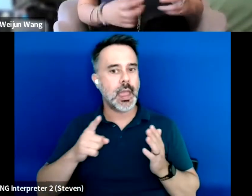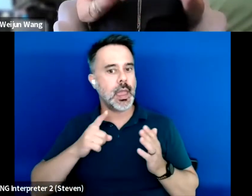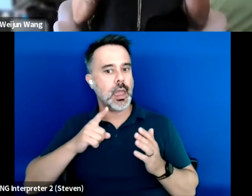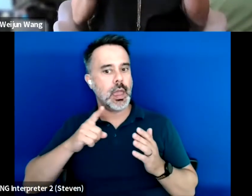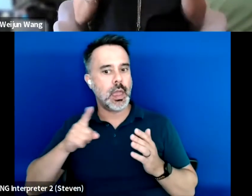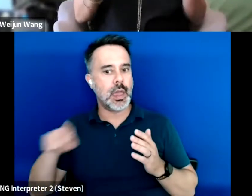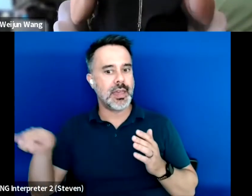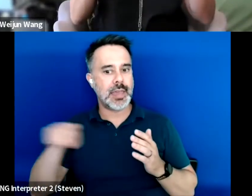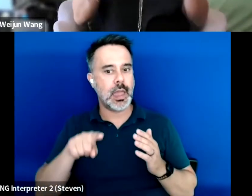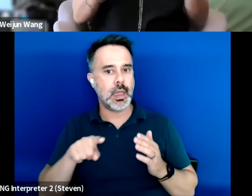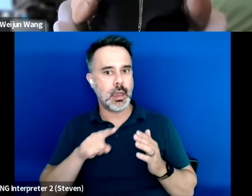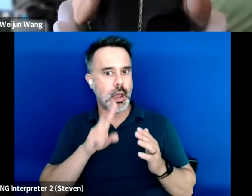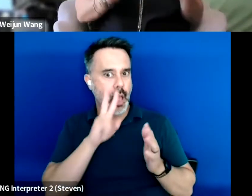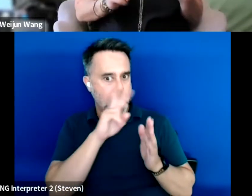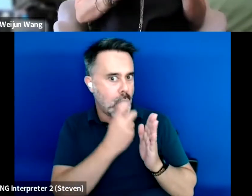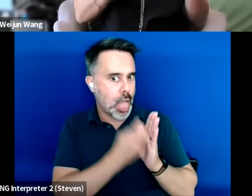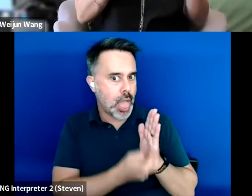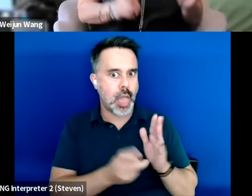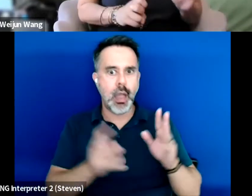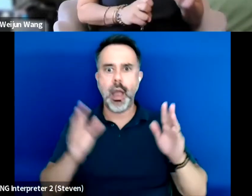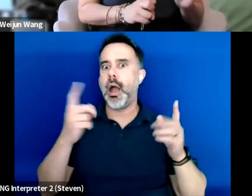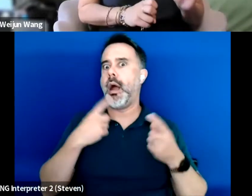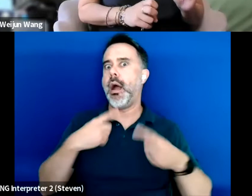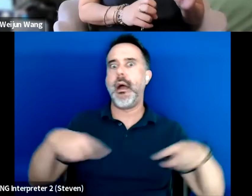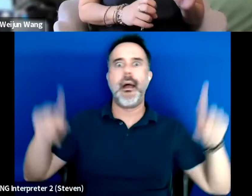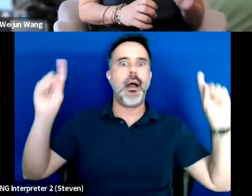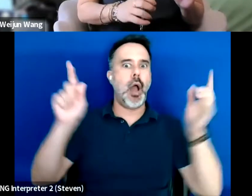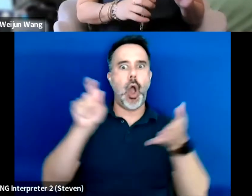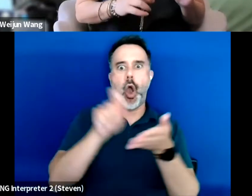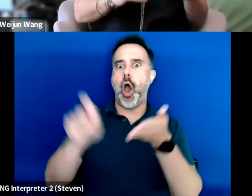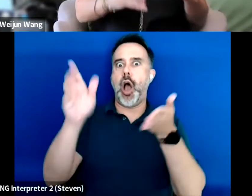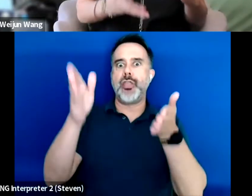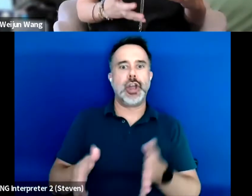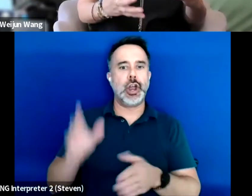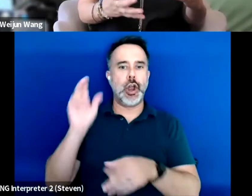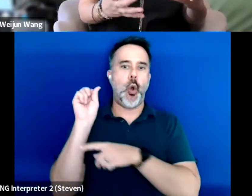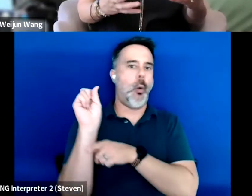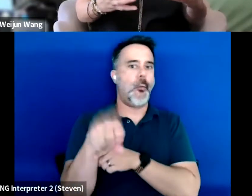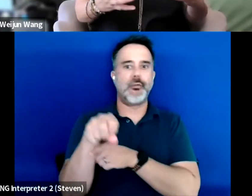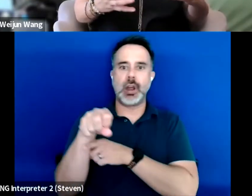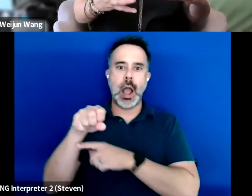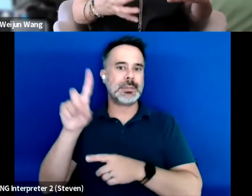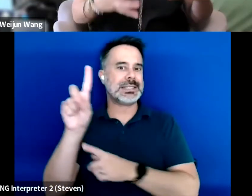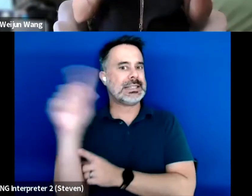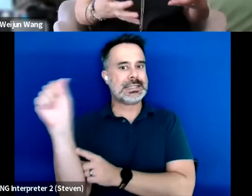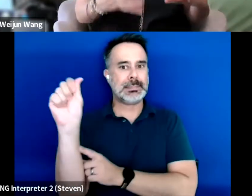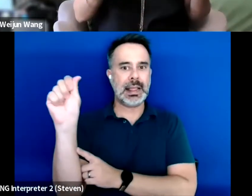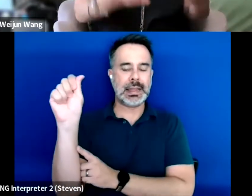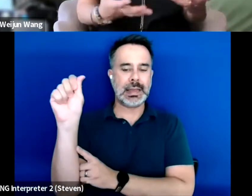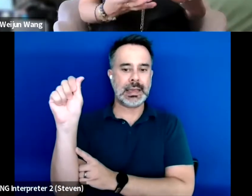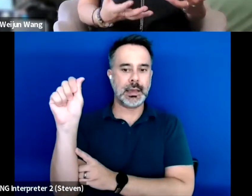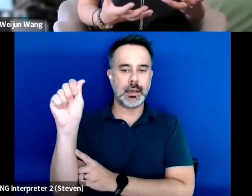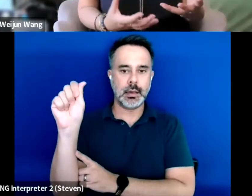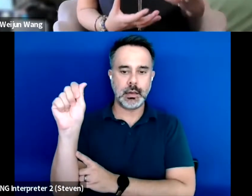So that was one of the things that I ran into with promoting the book. Hmm.